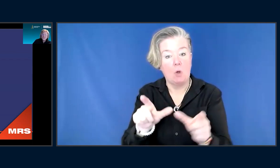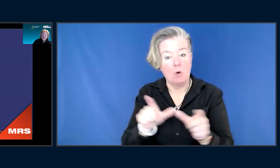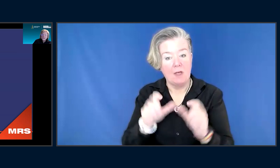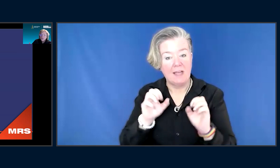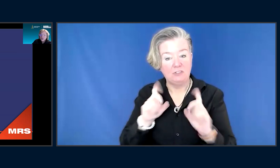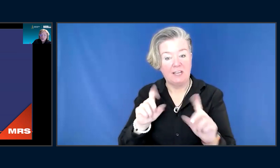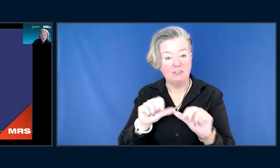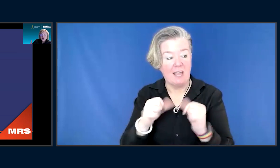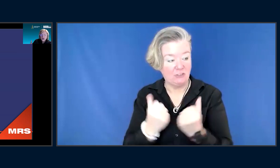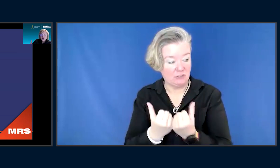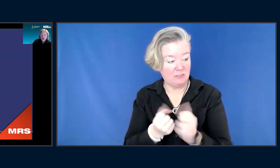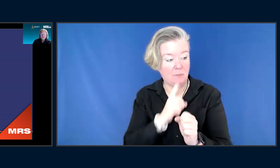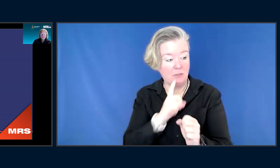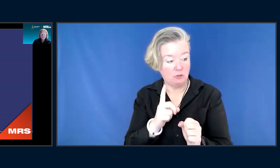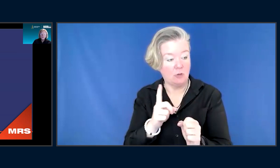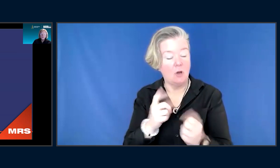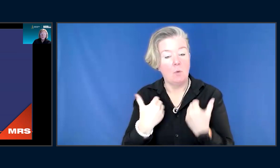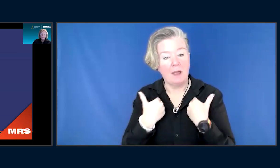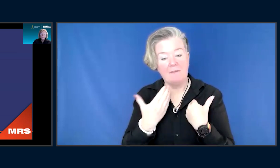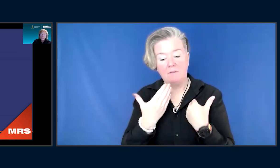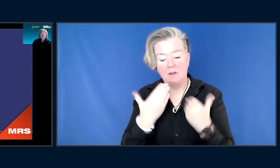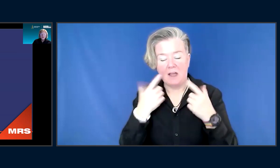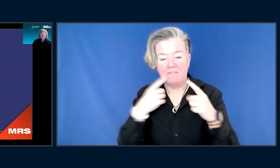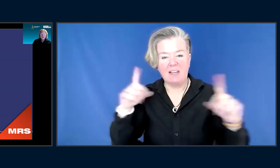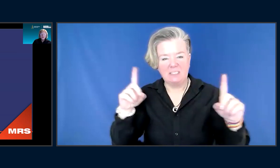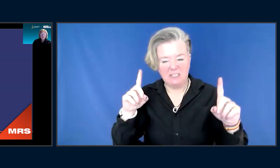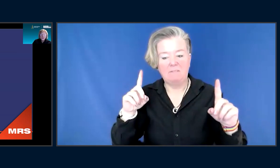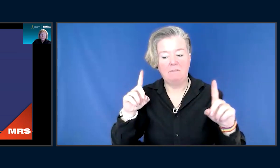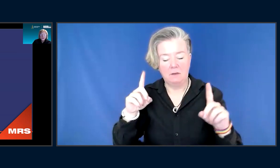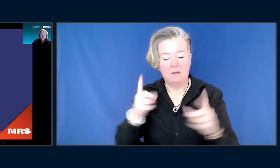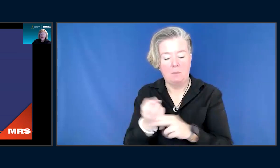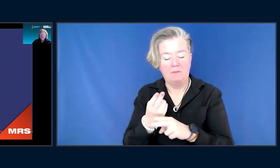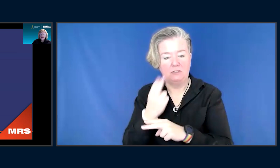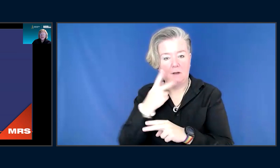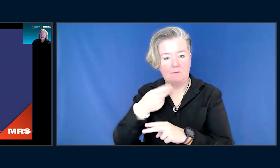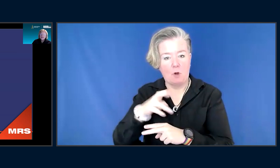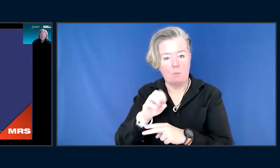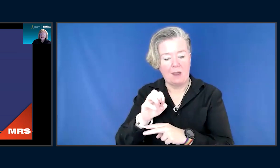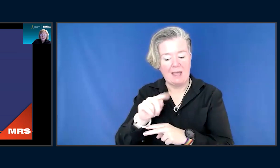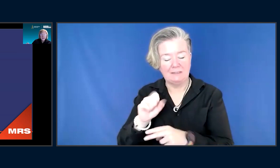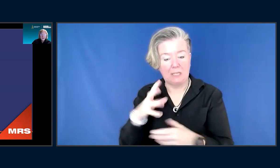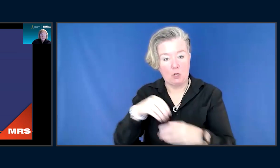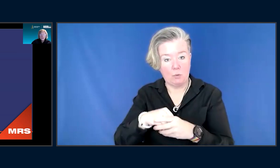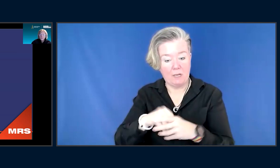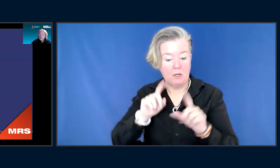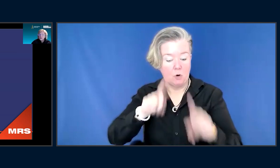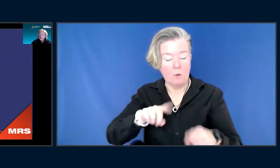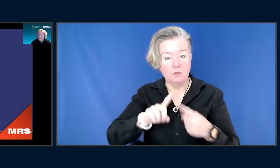local education agencies to ensure effective provision of Pre-ETS services, including attending